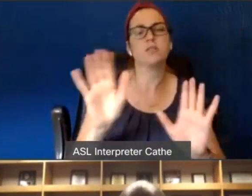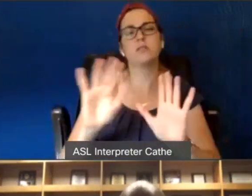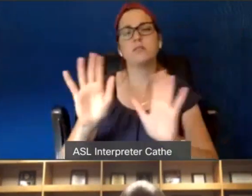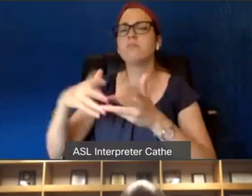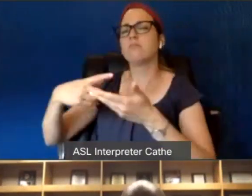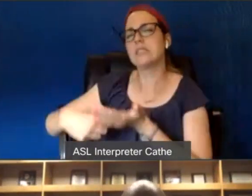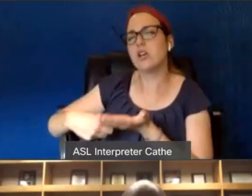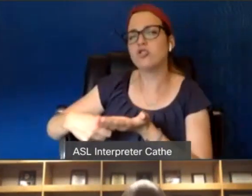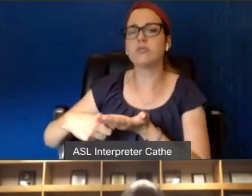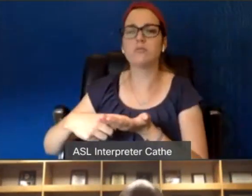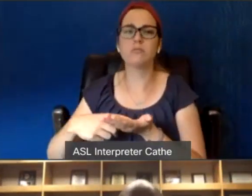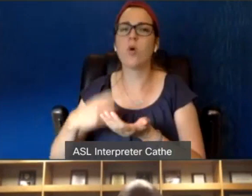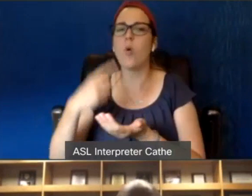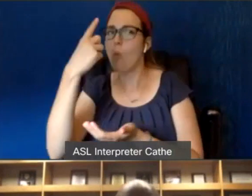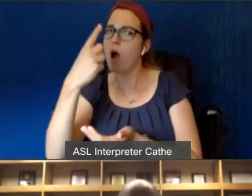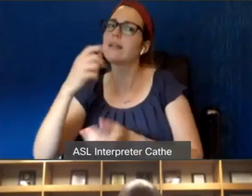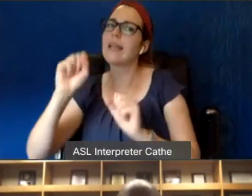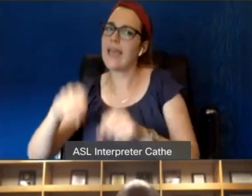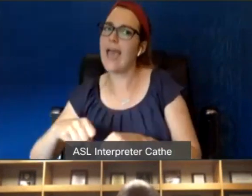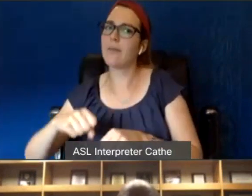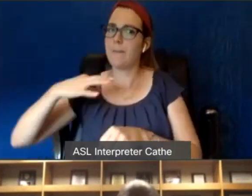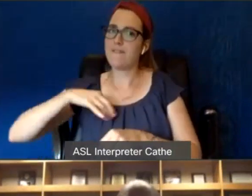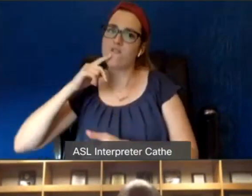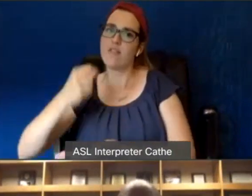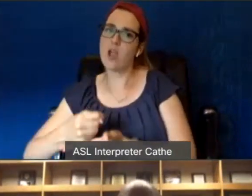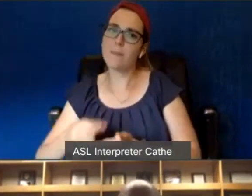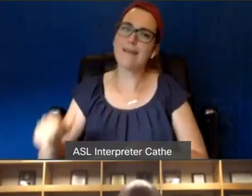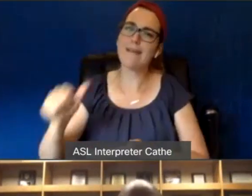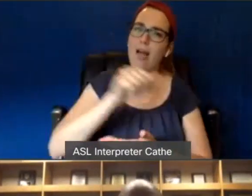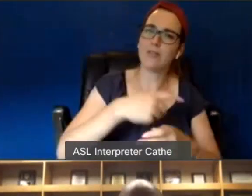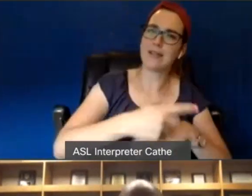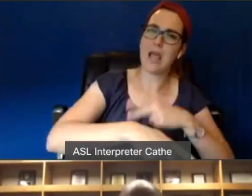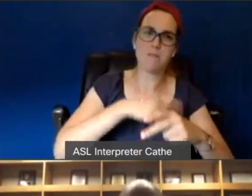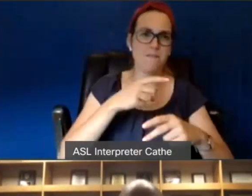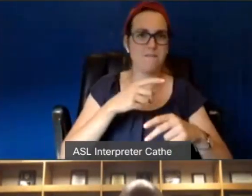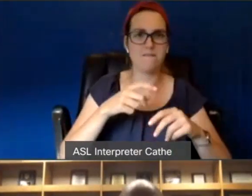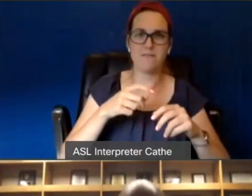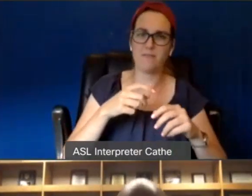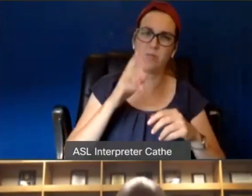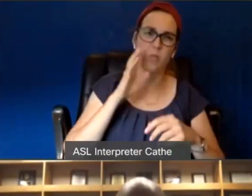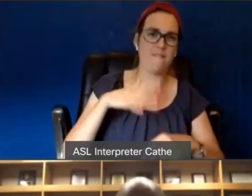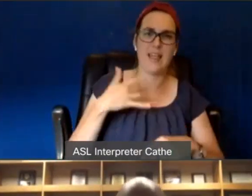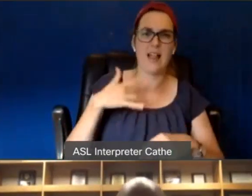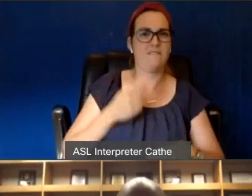and I'm glad he brought that up and that's why I love working with him is that the whole idea is that you're uplifting people,